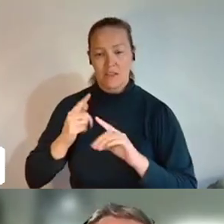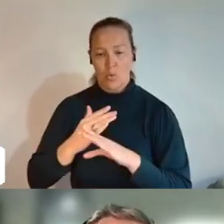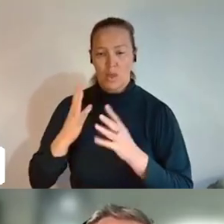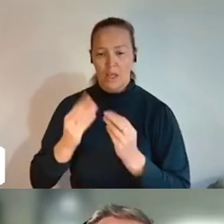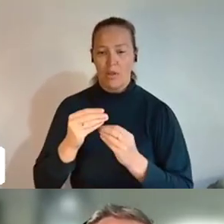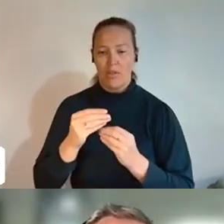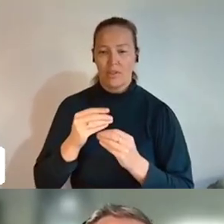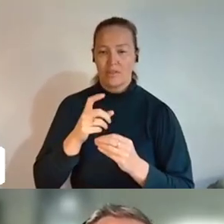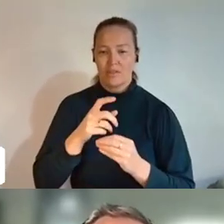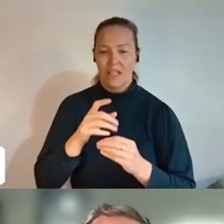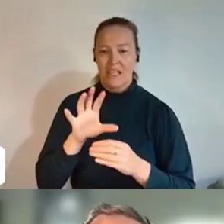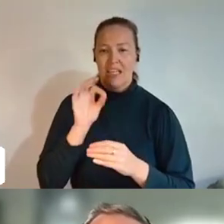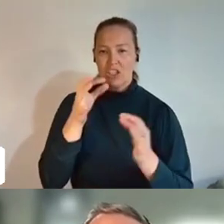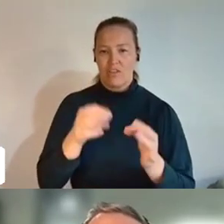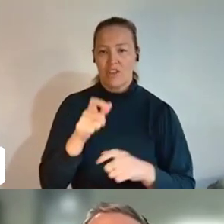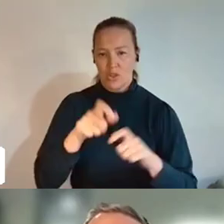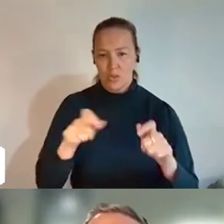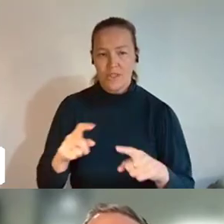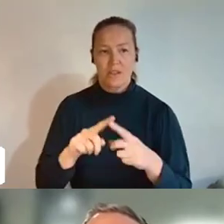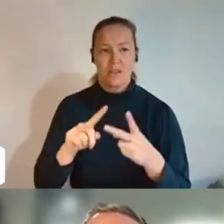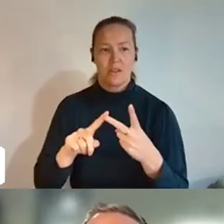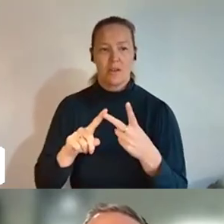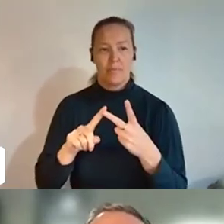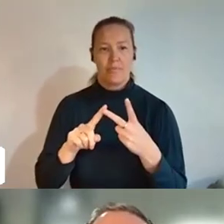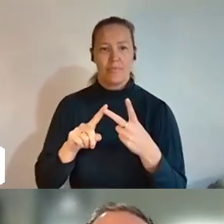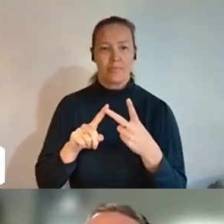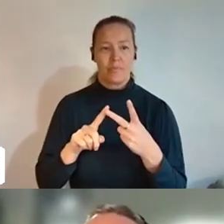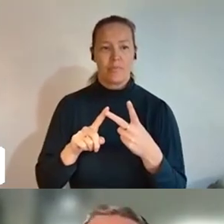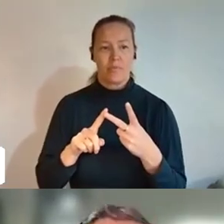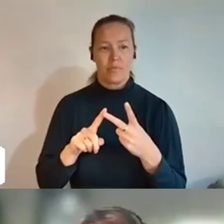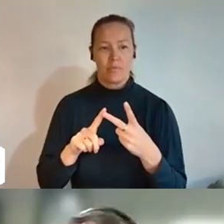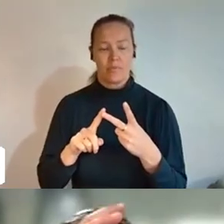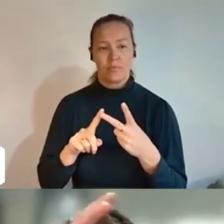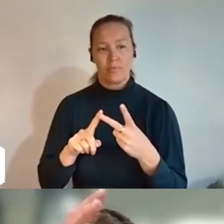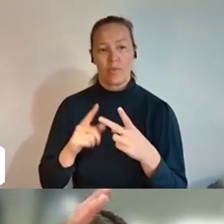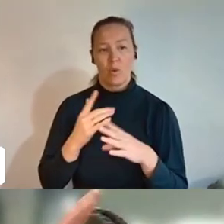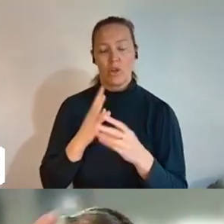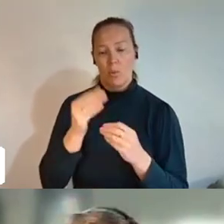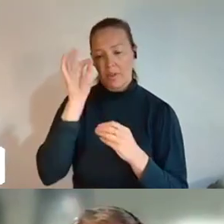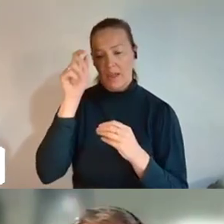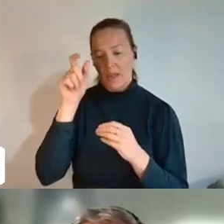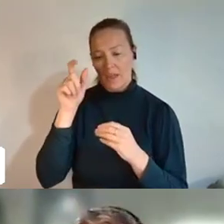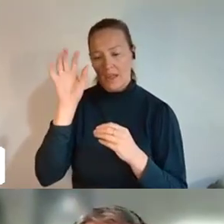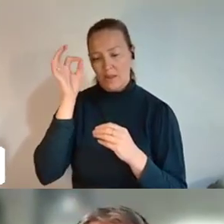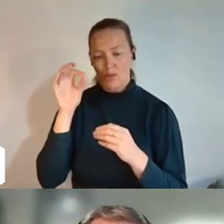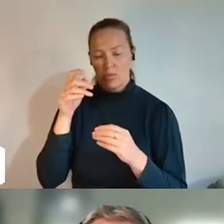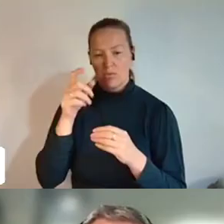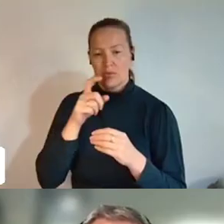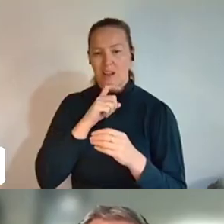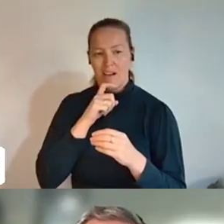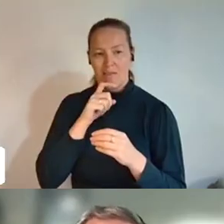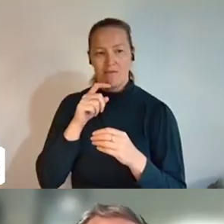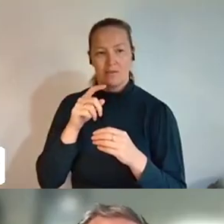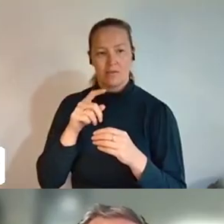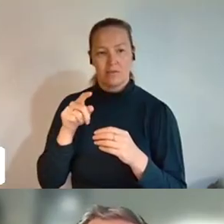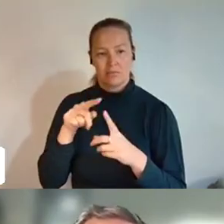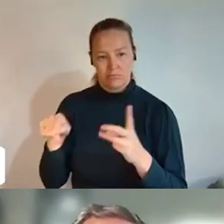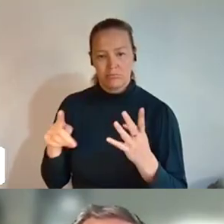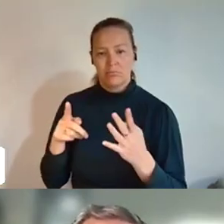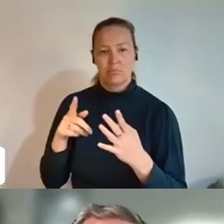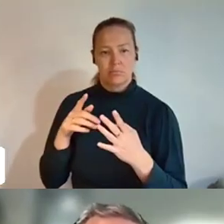working with the Council officials in terms of how to get things through the machinery of local